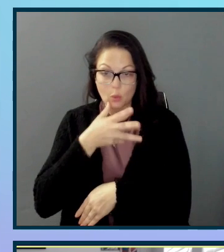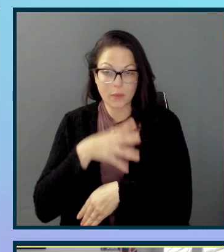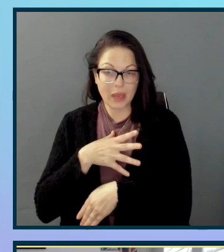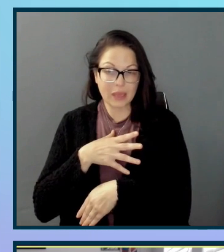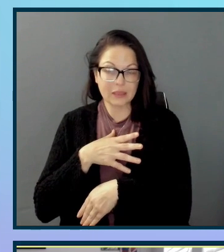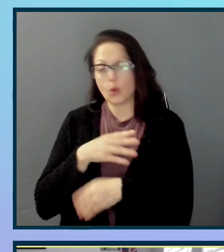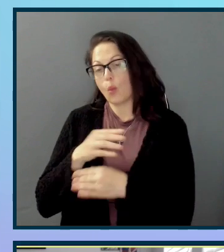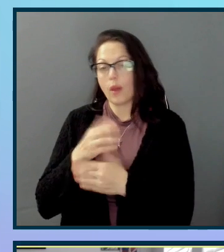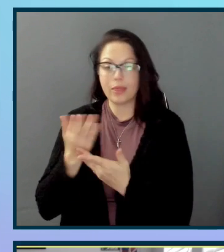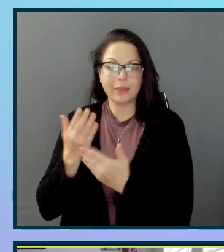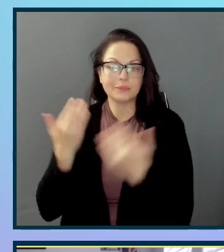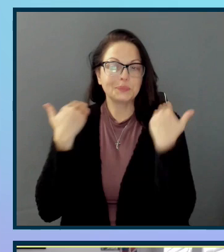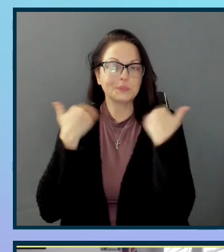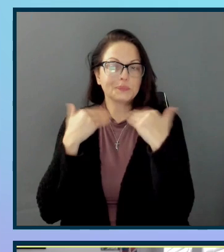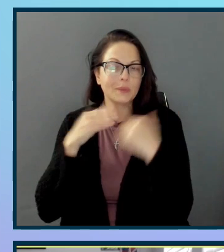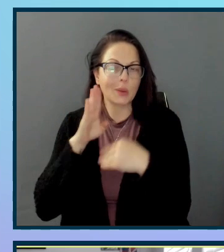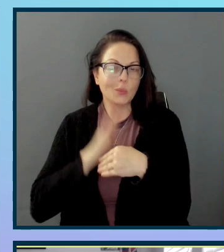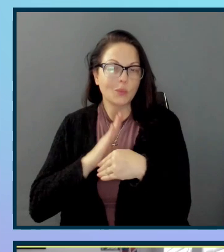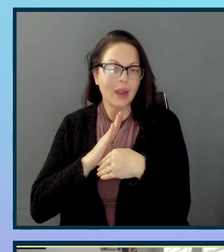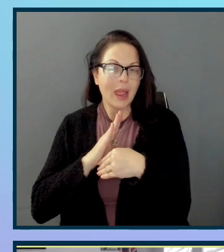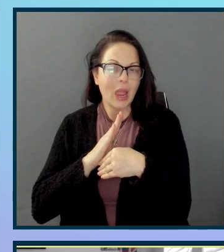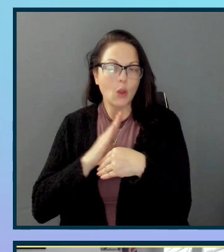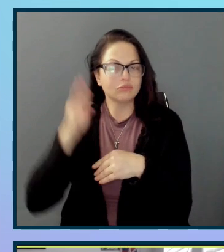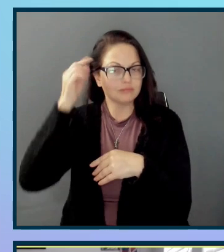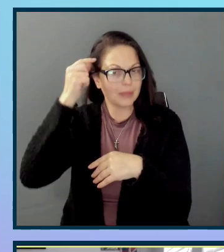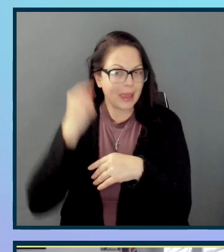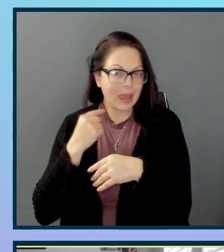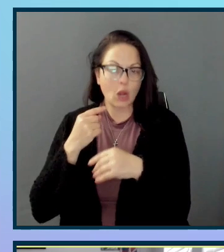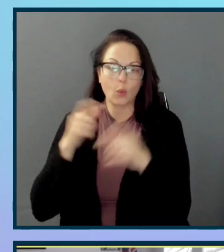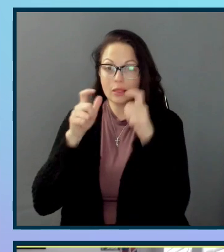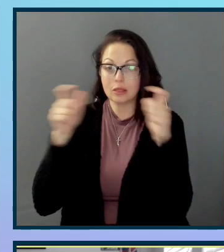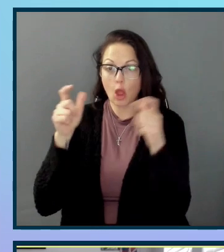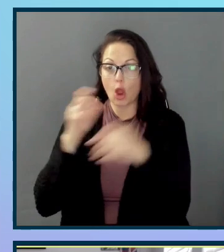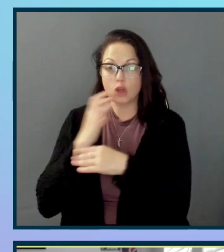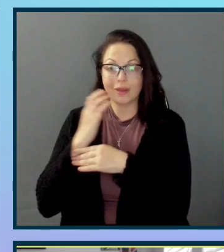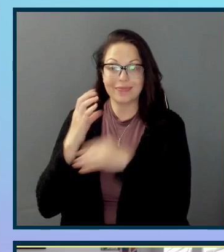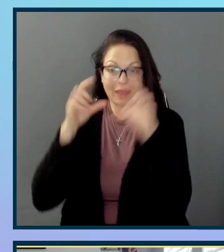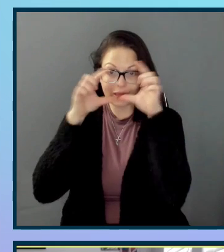and very large, very thick glasses. And I try to smile a lot,